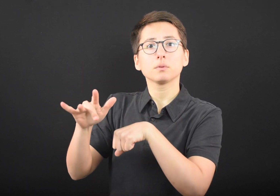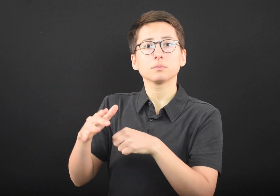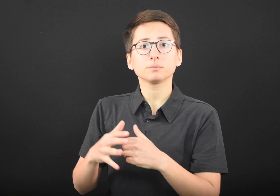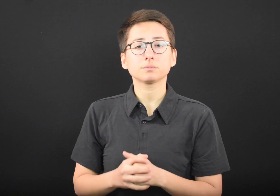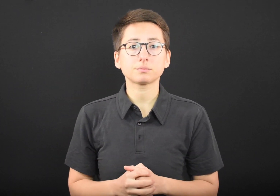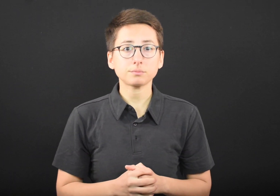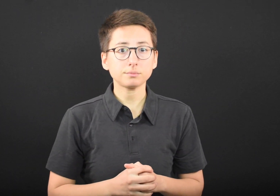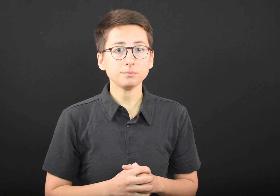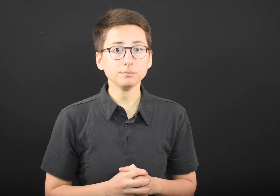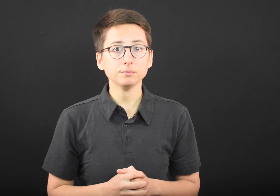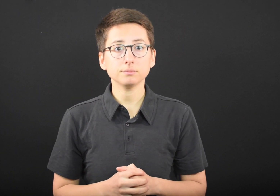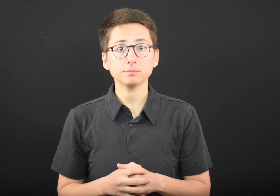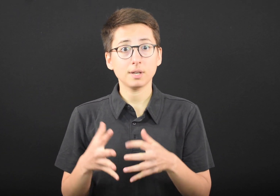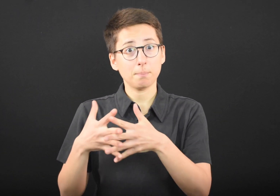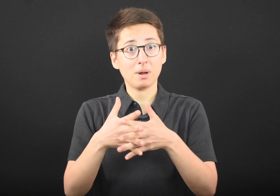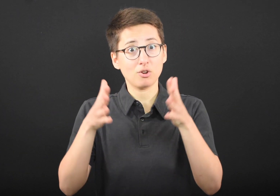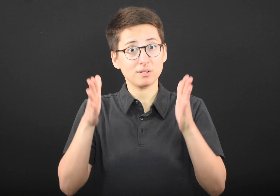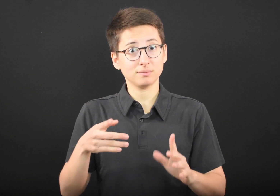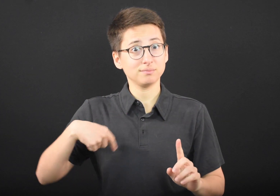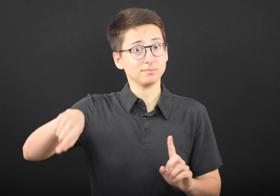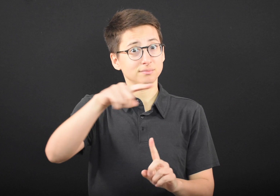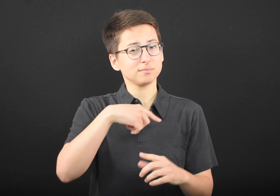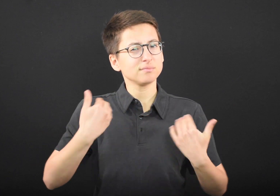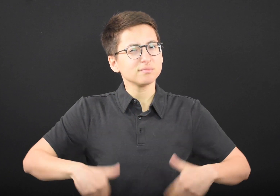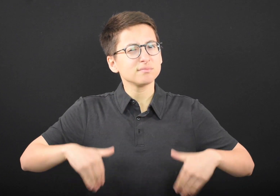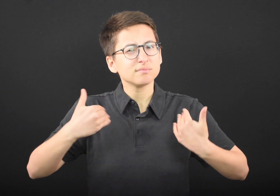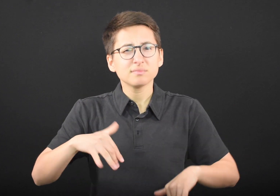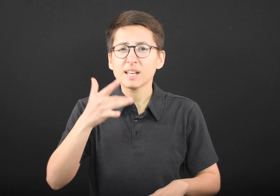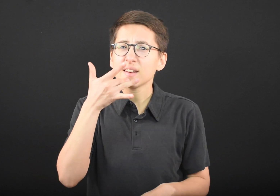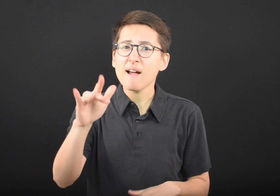can begin using that vaccine now. ● We continue to encourage people